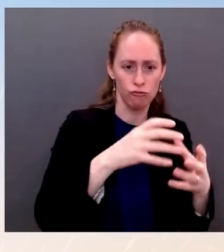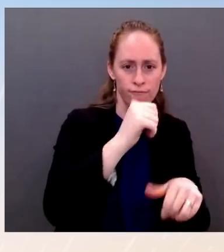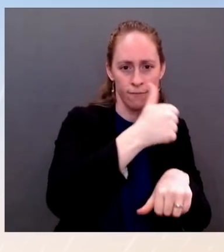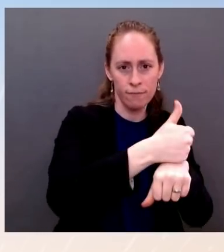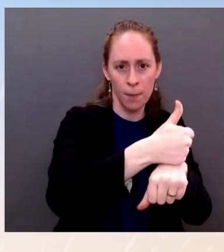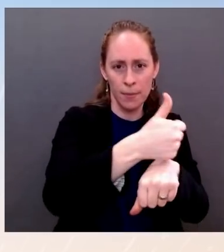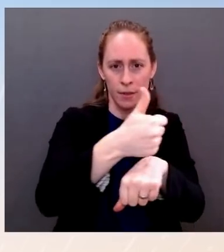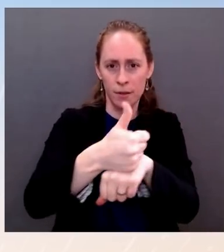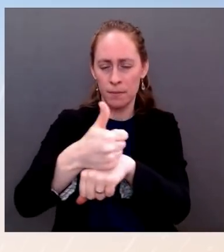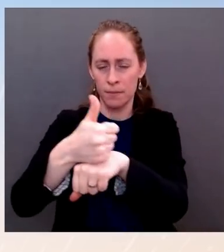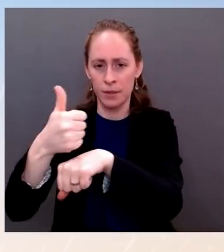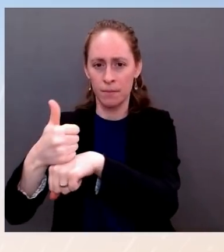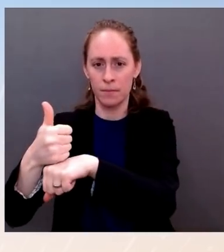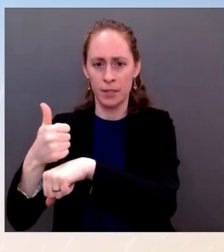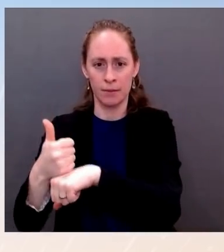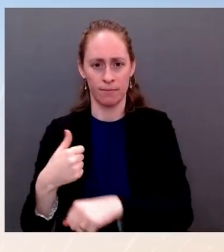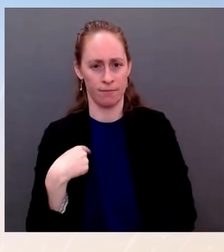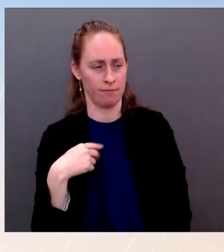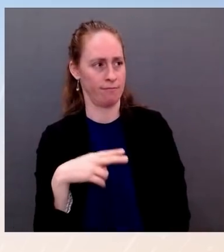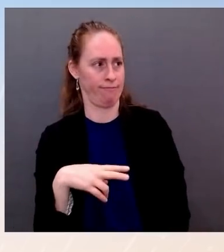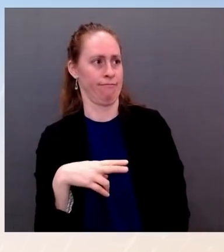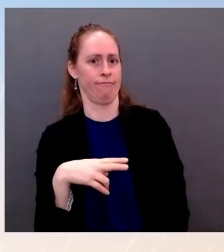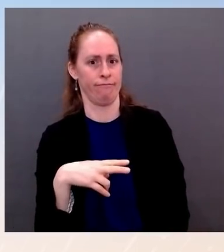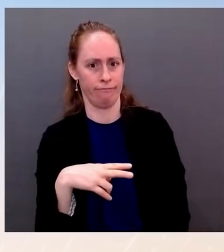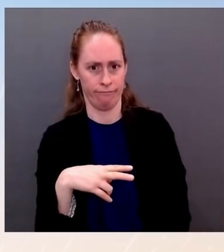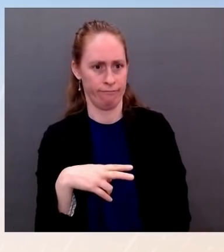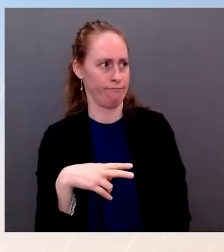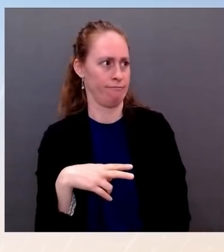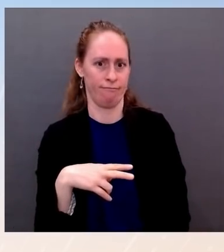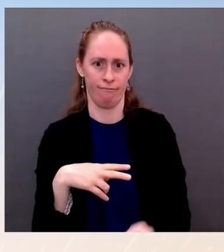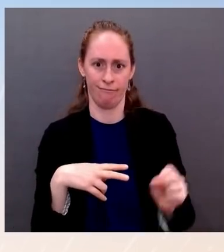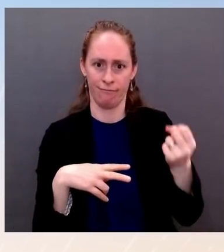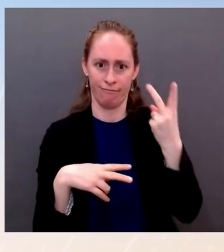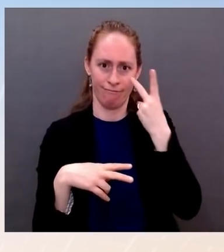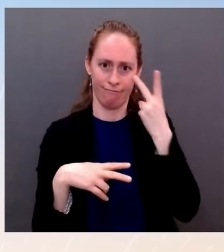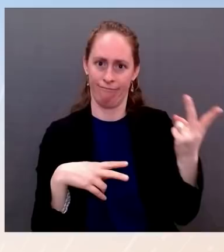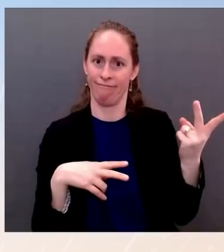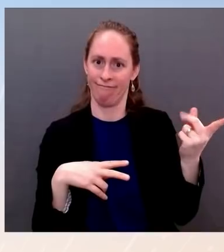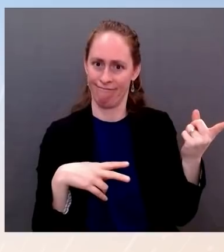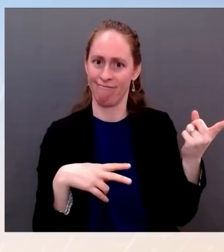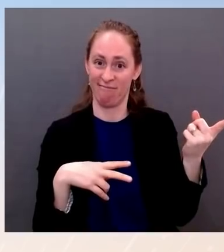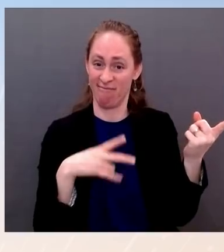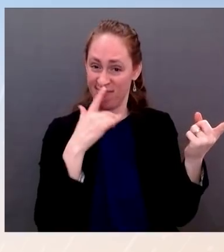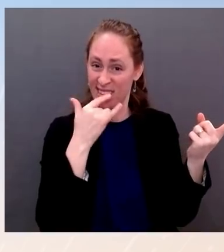that Russia will choose to act militarily, and there is reason to believe that that could happen